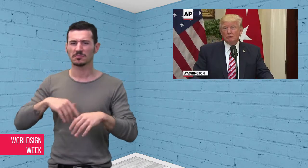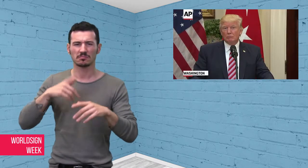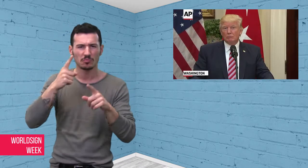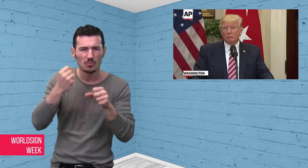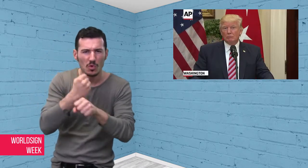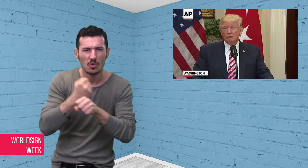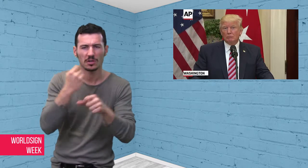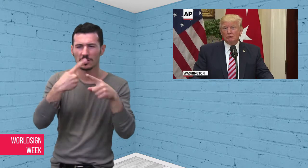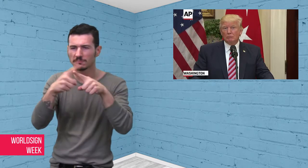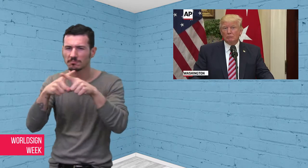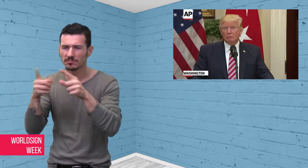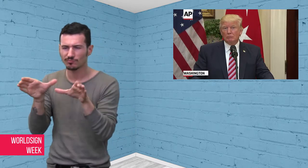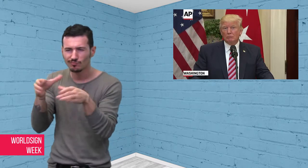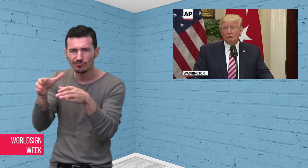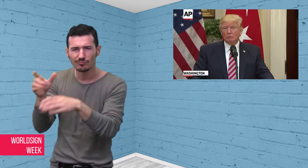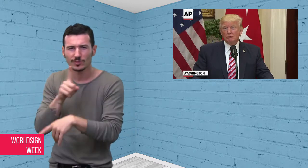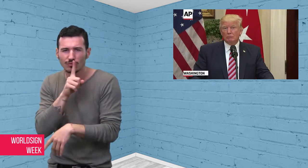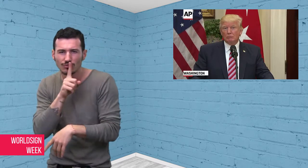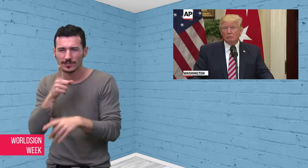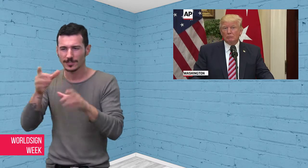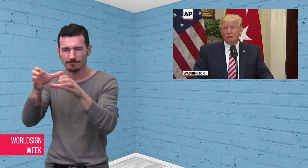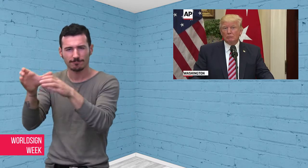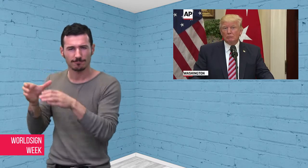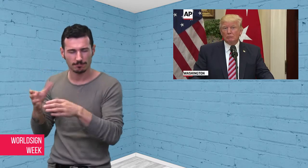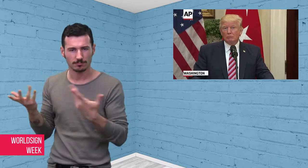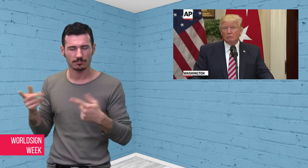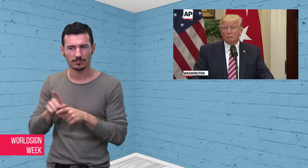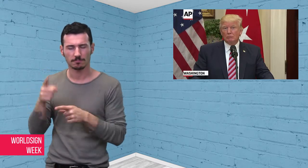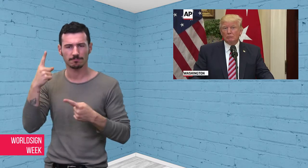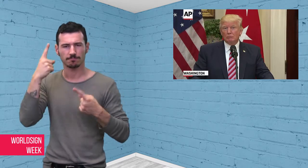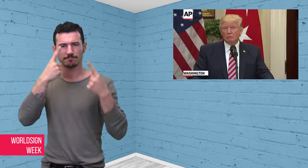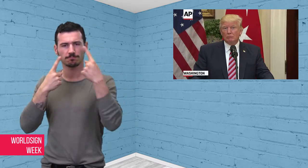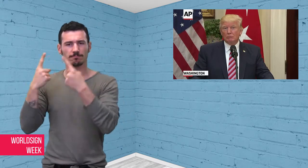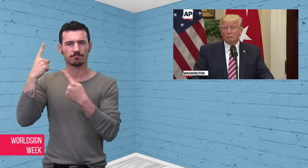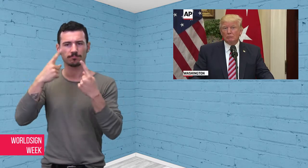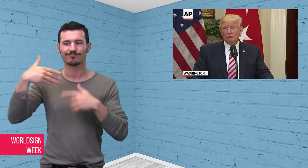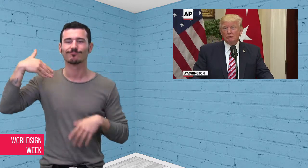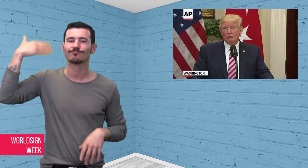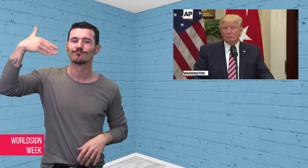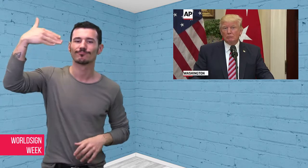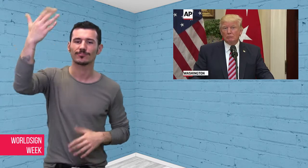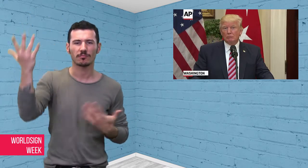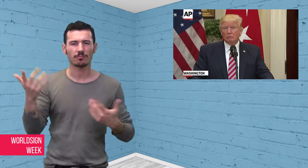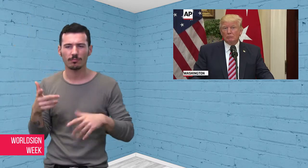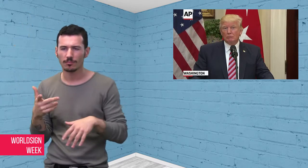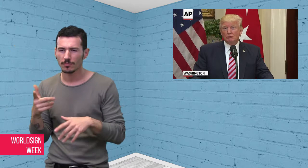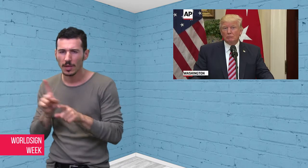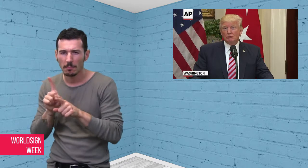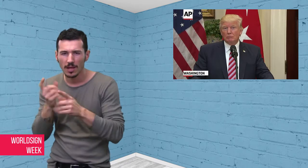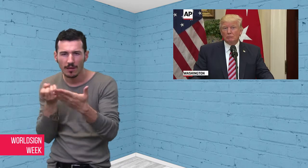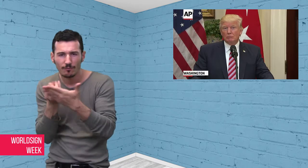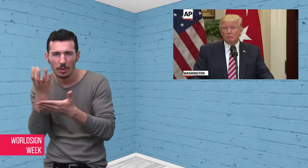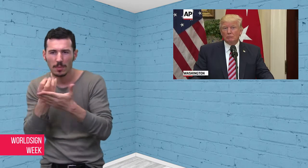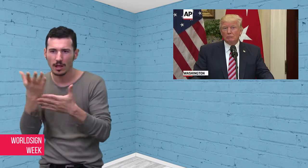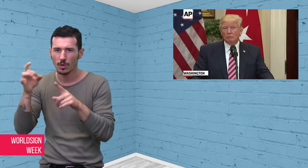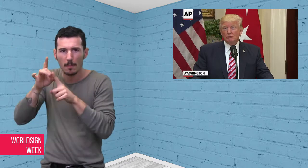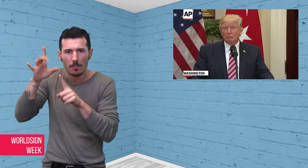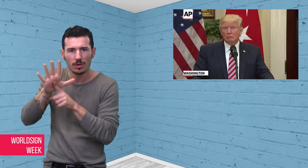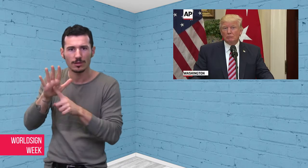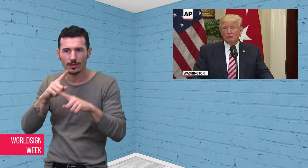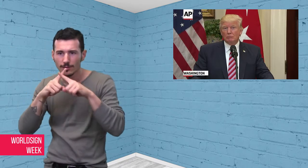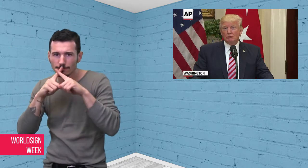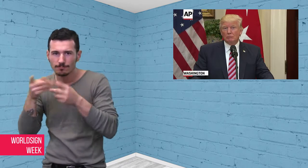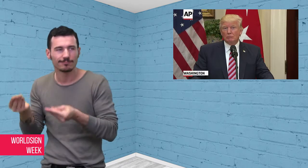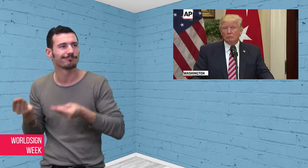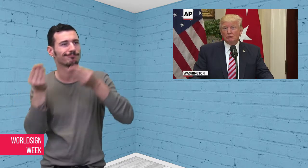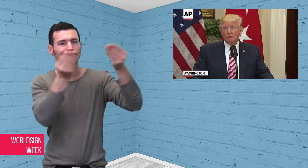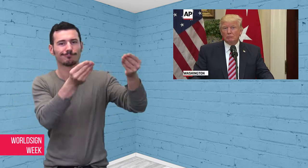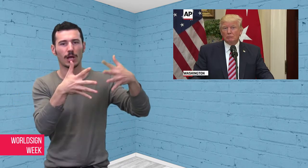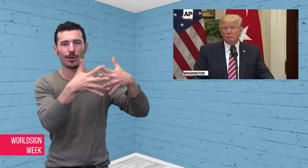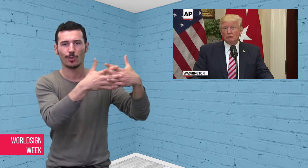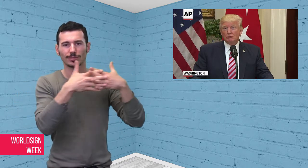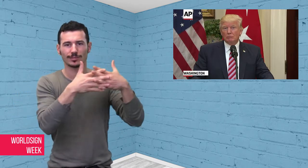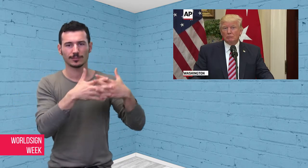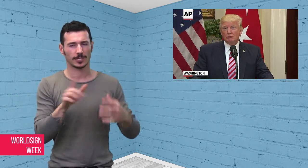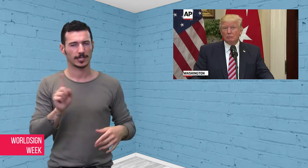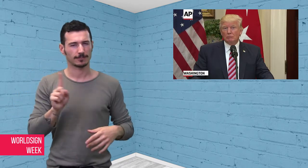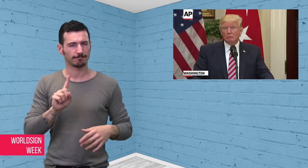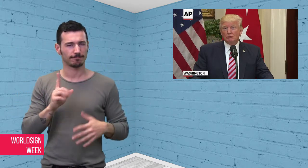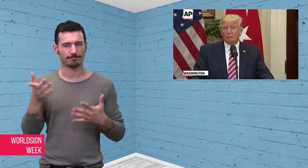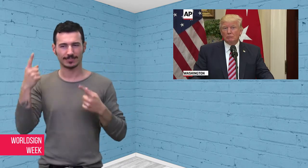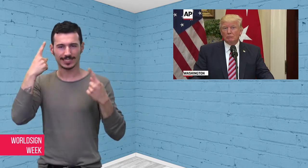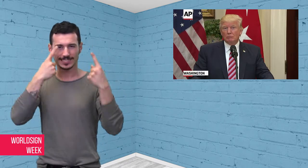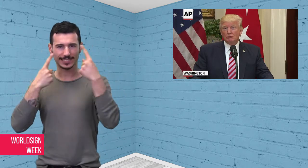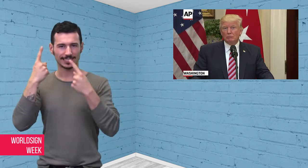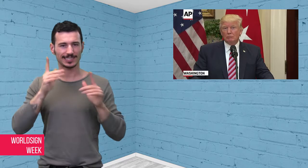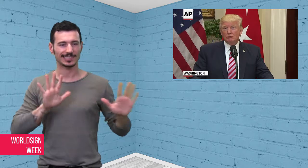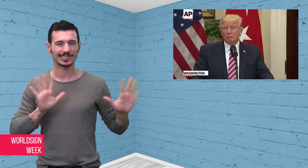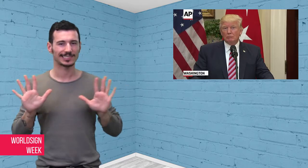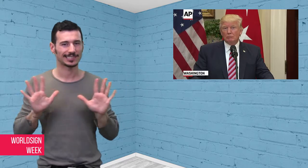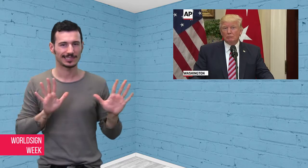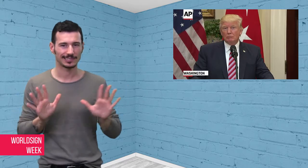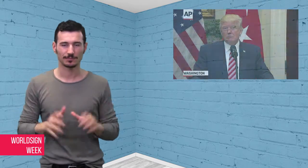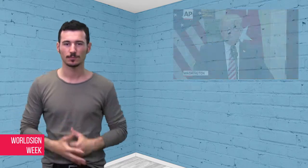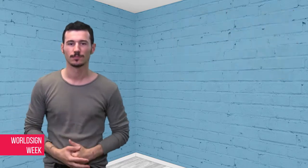because of this sharing of classified information.